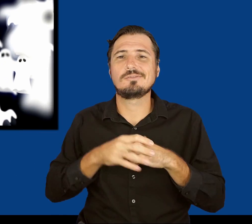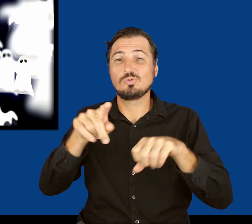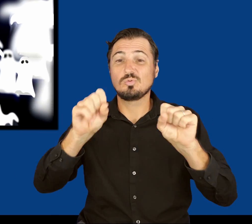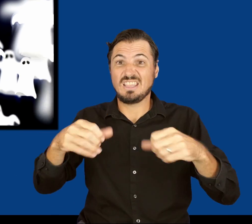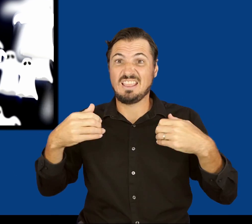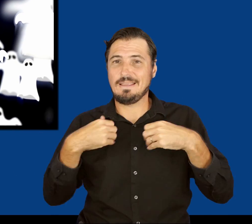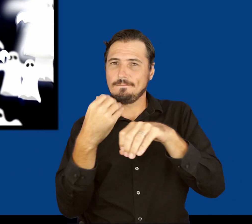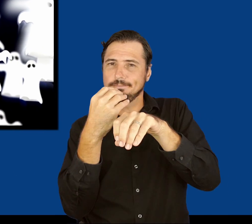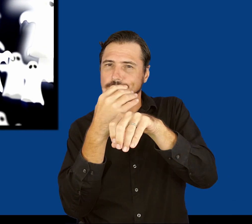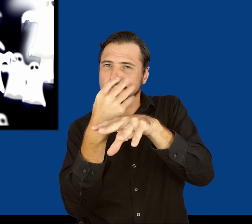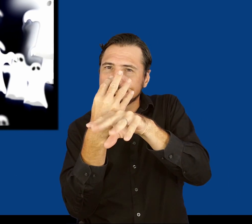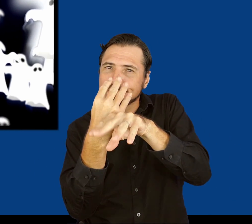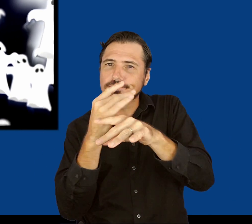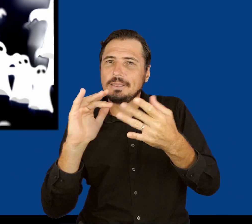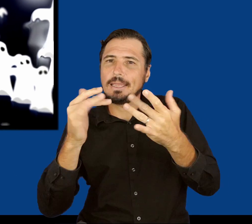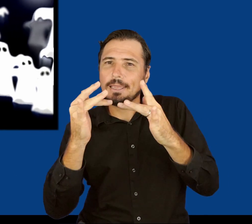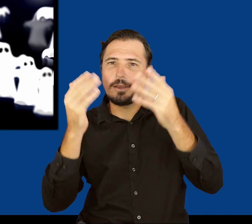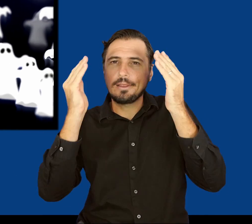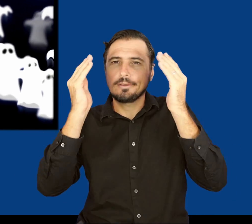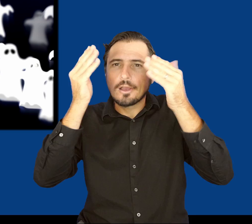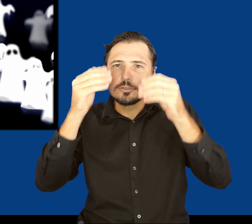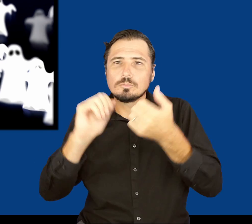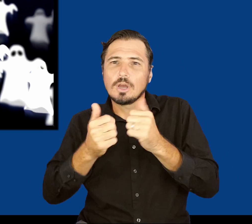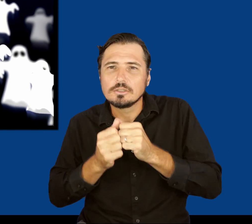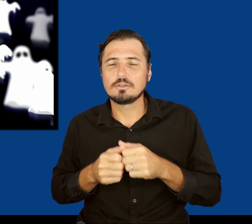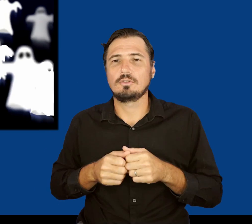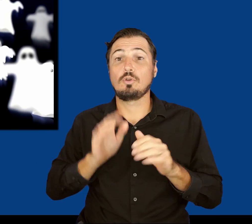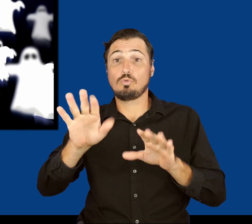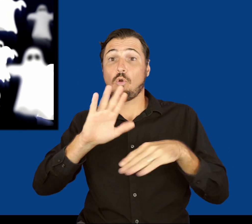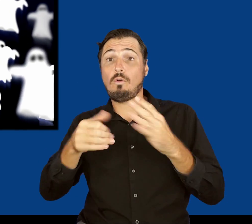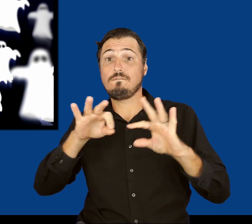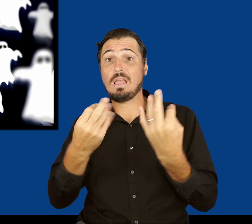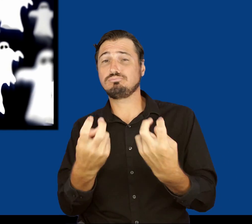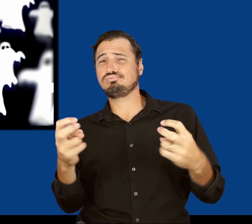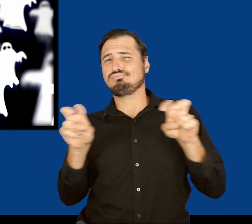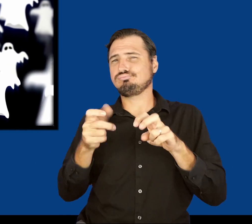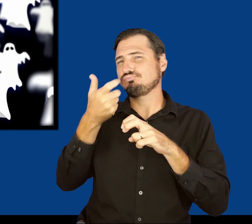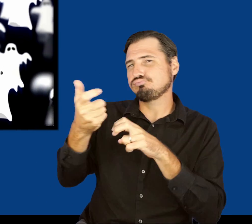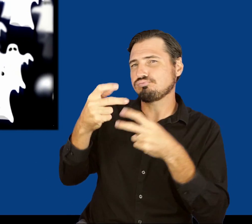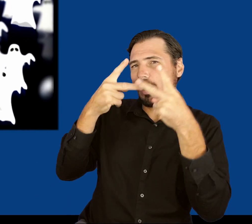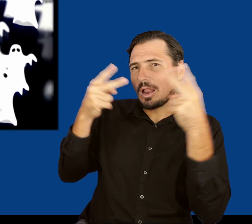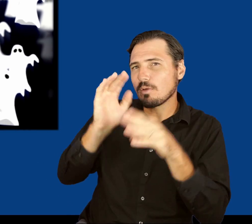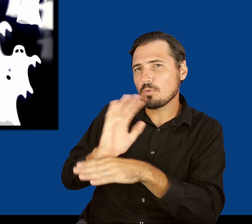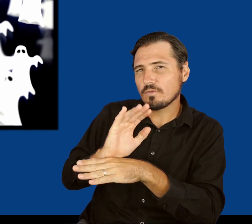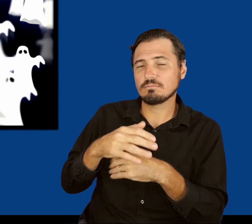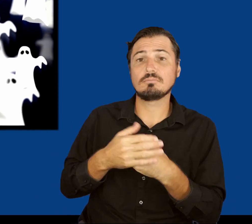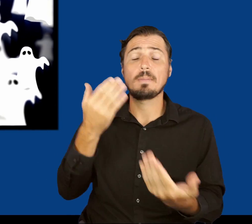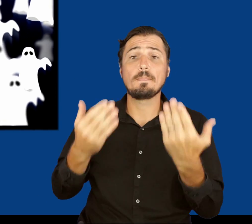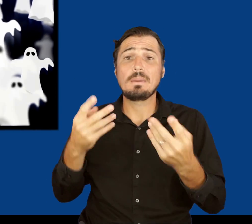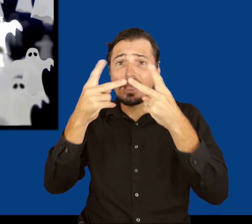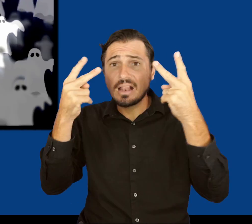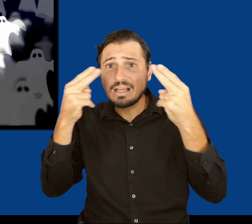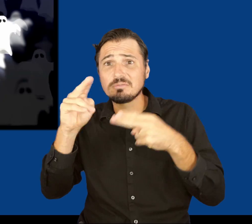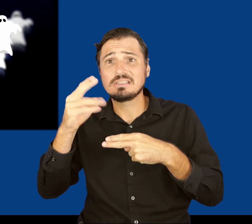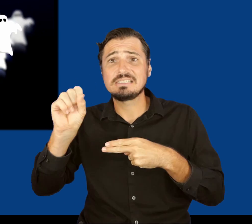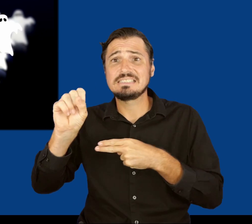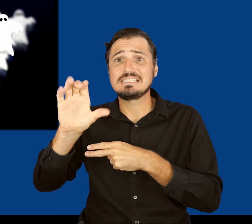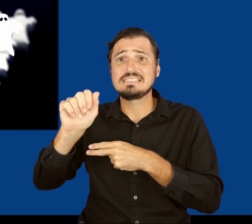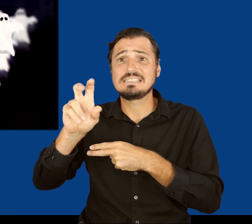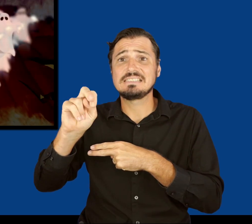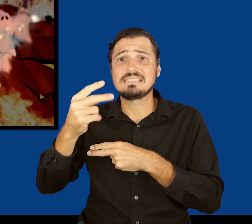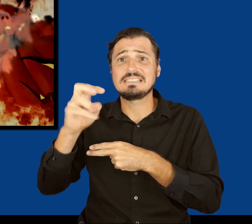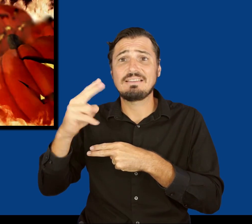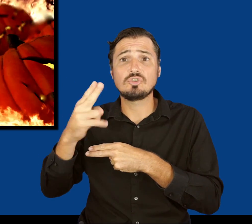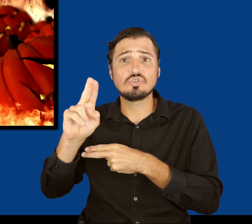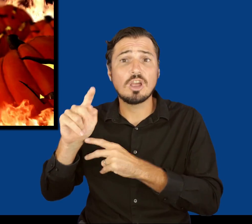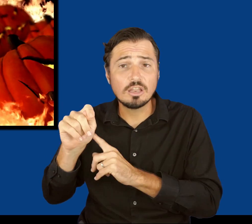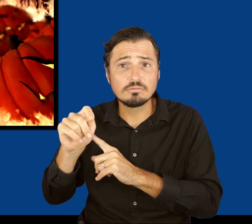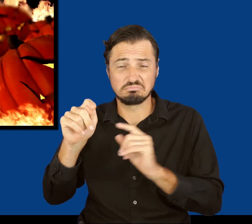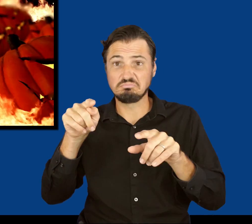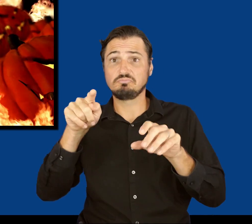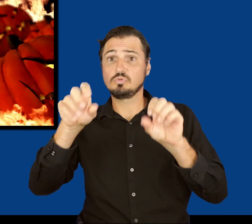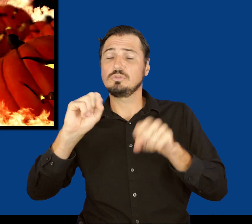or Halloween movie night with the family. The Centers for Disease Control suggests a Halloween scavenger hunt where children are given lists of Halloween-themed things to look for in and